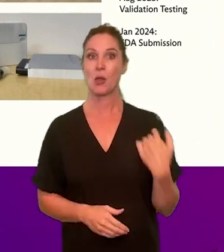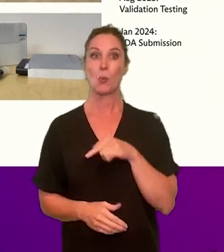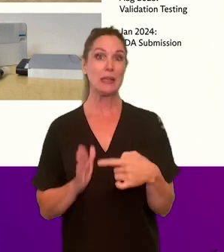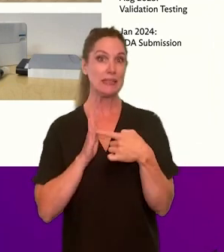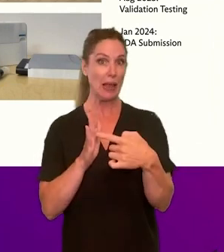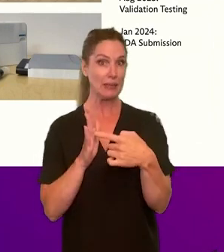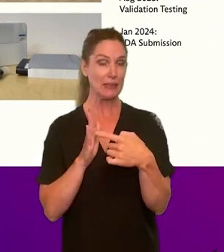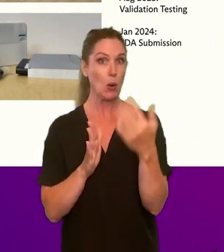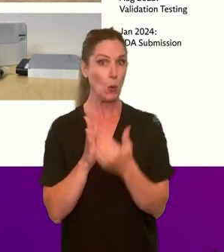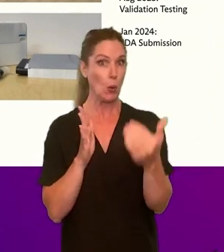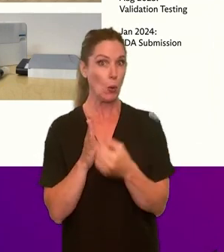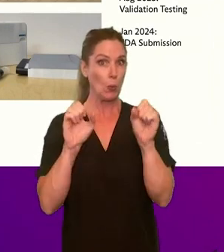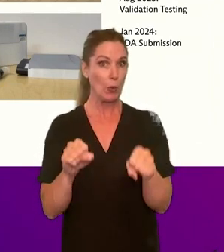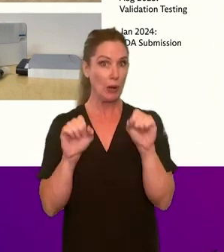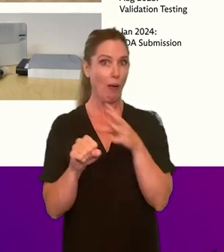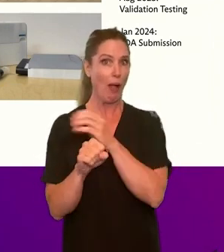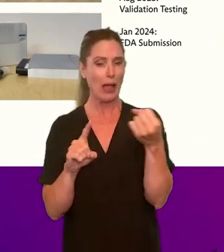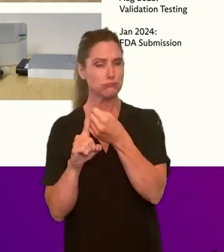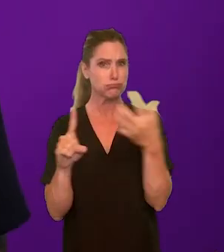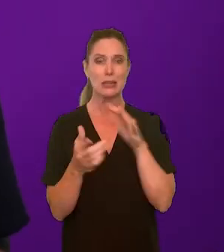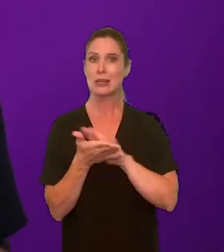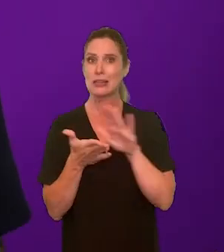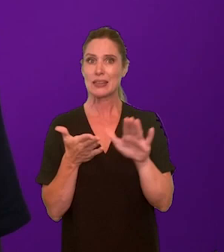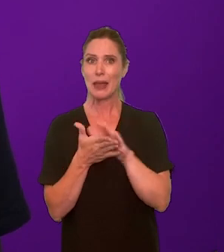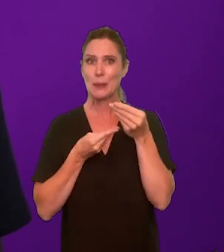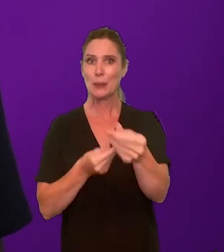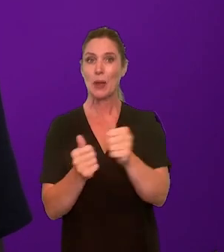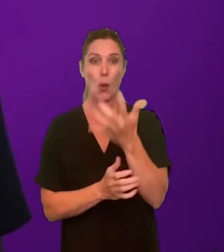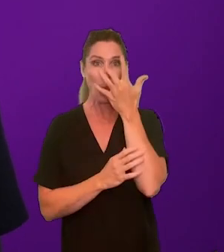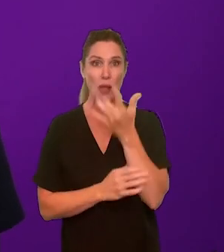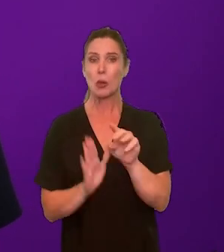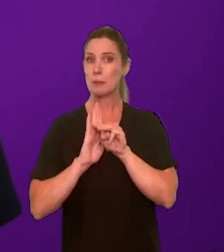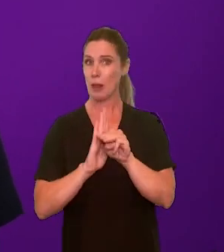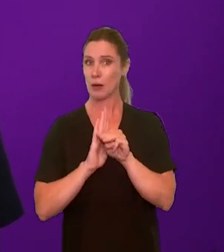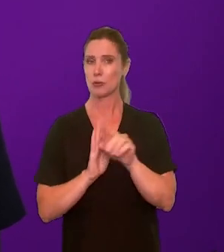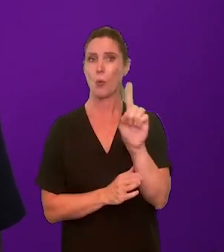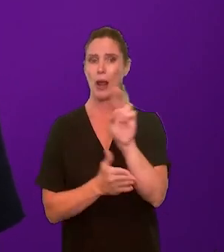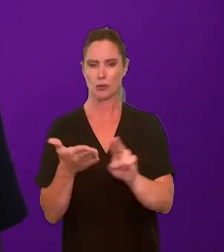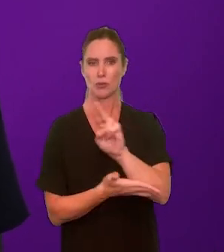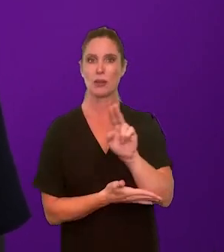with early prototypes at the University of Notre Dame. We've further developed the prototypes and are preparing for FDA submission